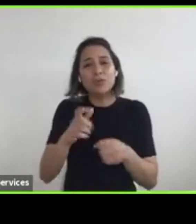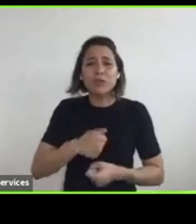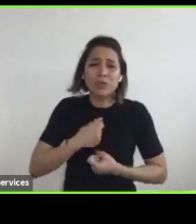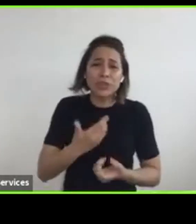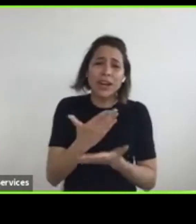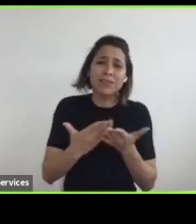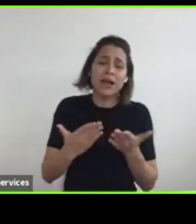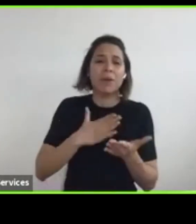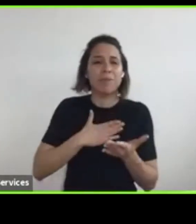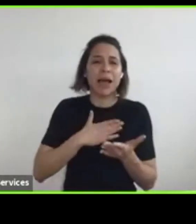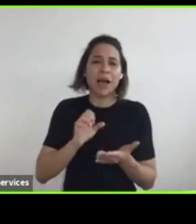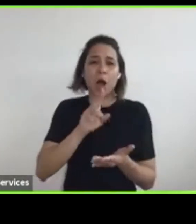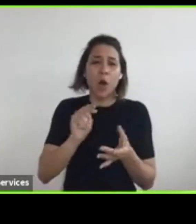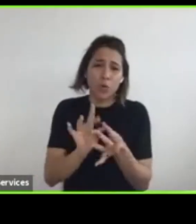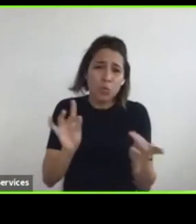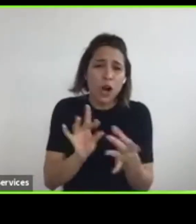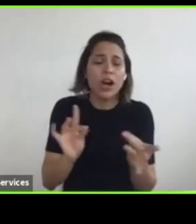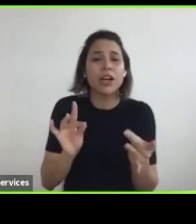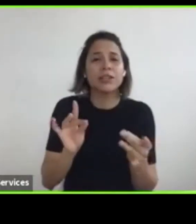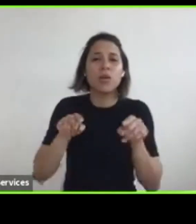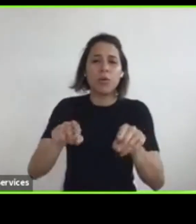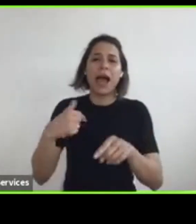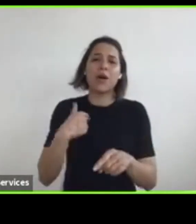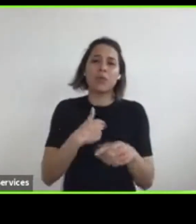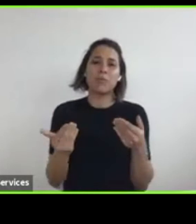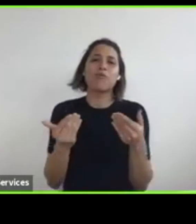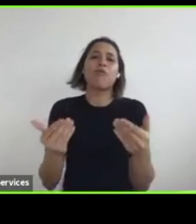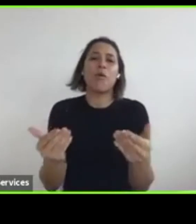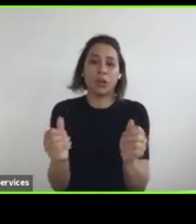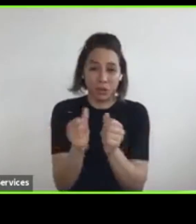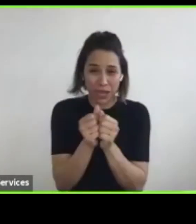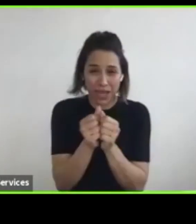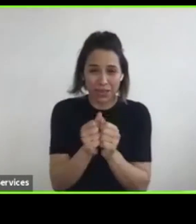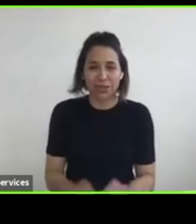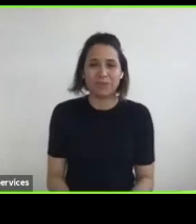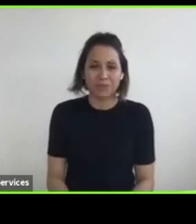AS WE MOVE FORWARD TOGETHER. SO I VIEW OUR BODIES AS EVERYTHING.